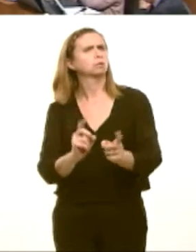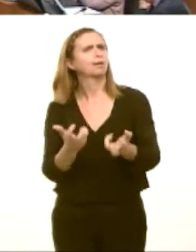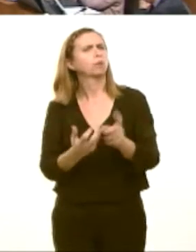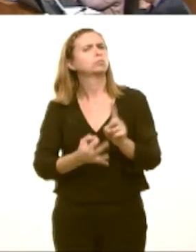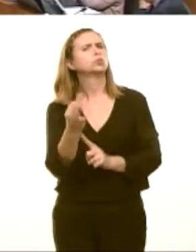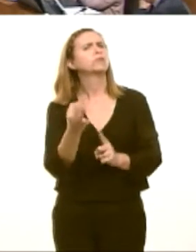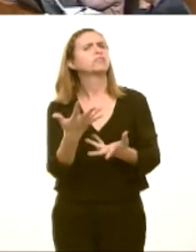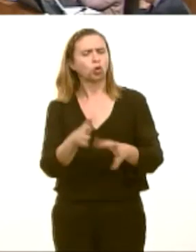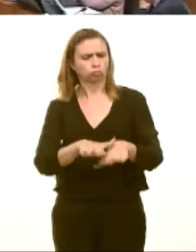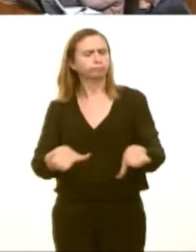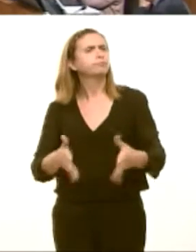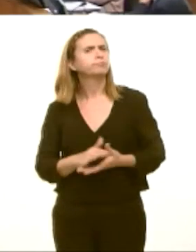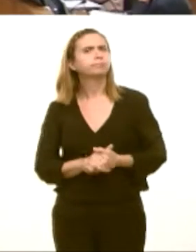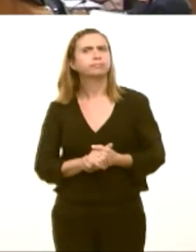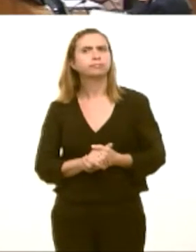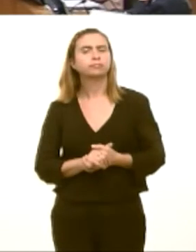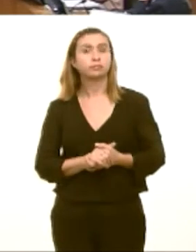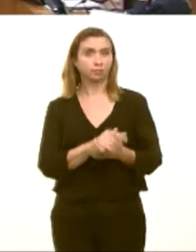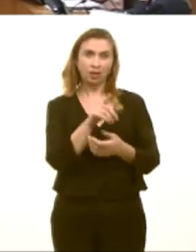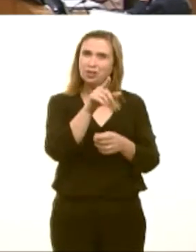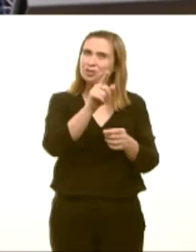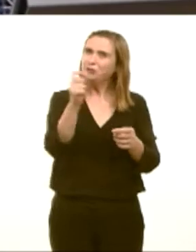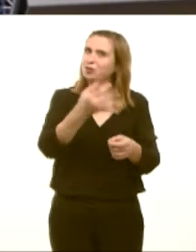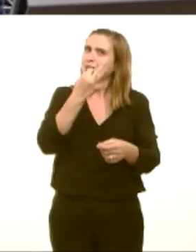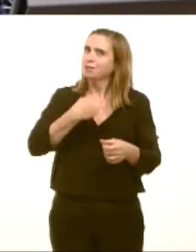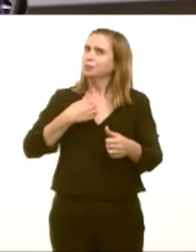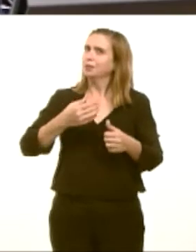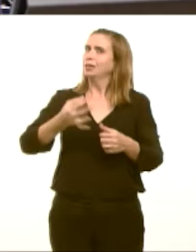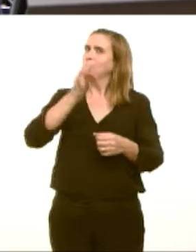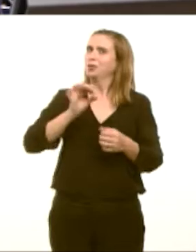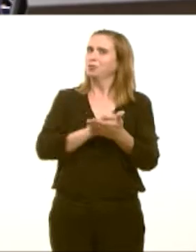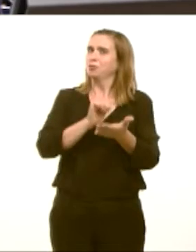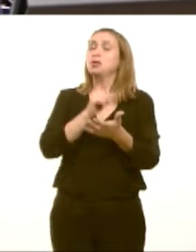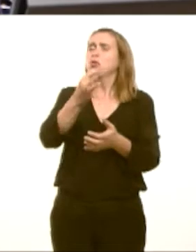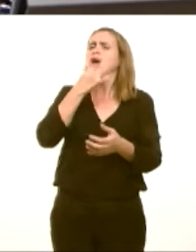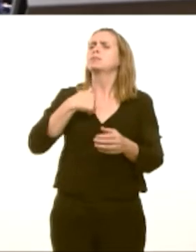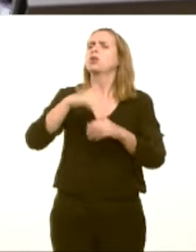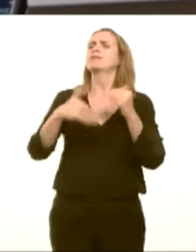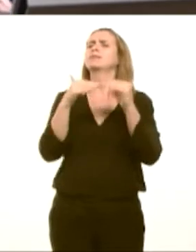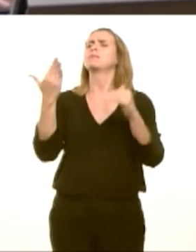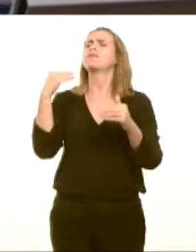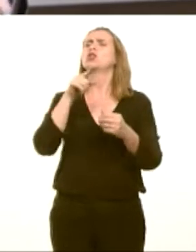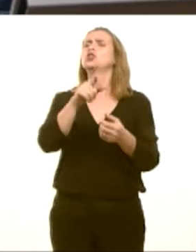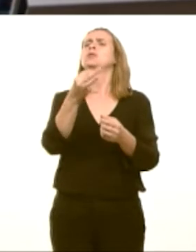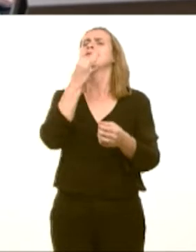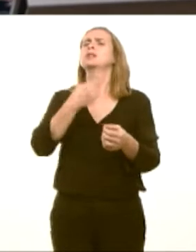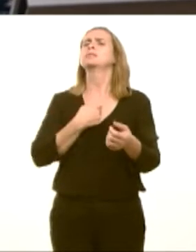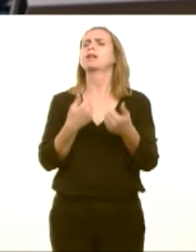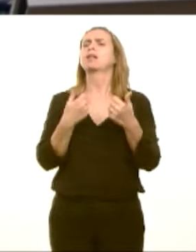Carwyn Jones: Well, she didnít ask me about education; she should have phrased the question properly. But, she asked a question about standards, and the national literacy and numeracy frameworkó[Interruption.]